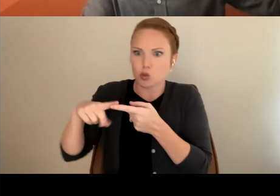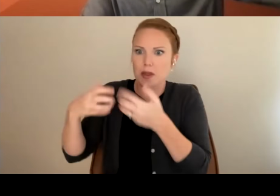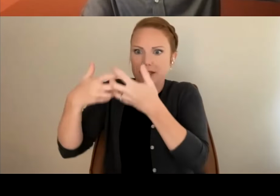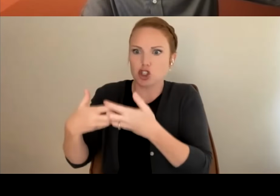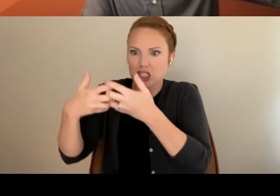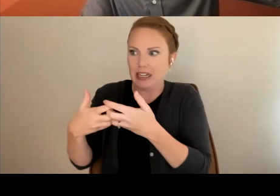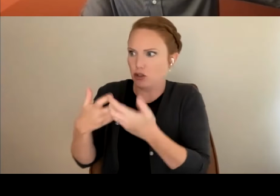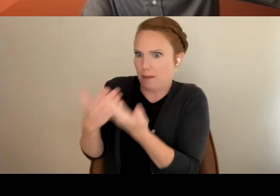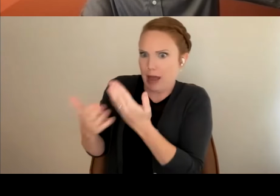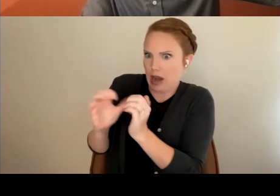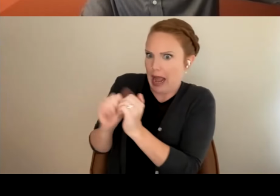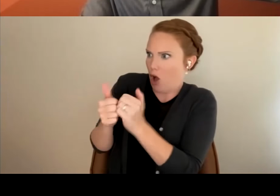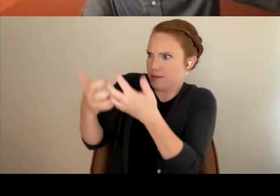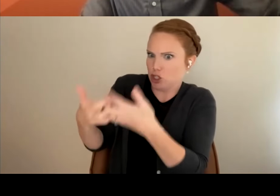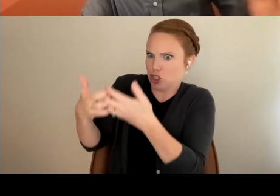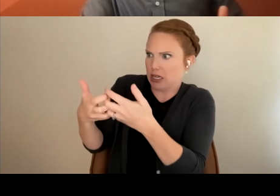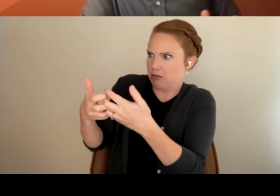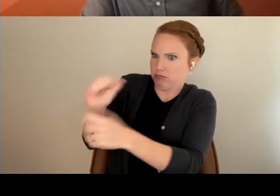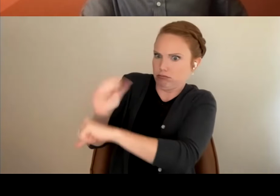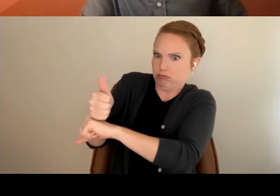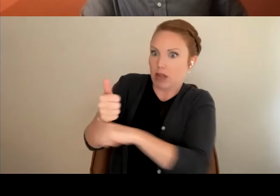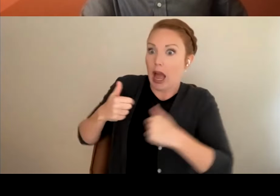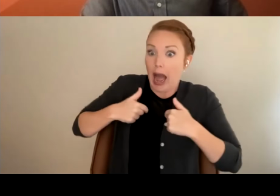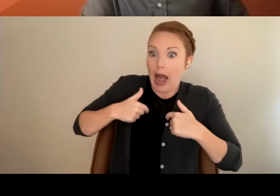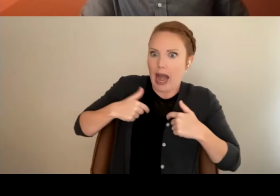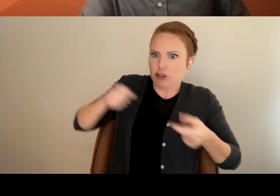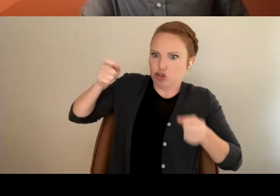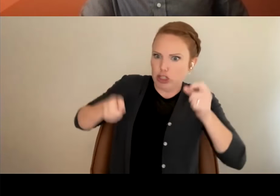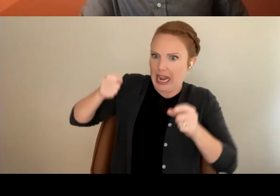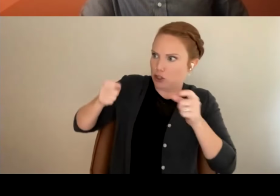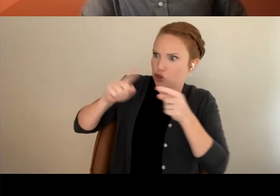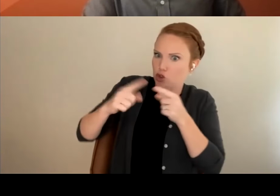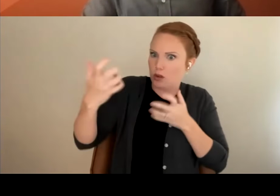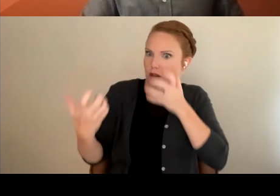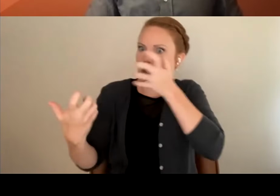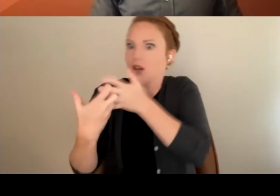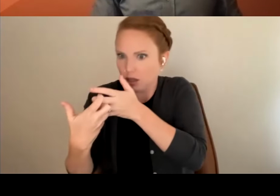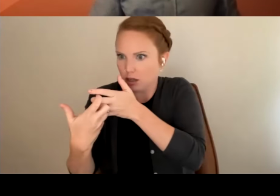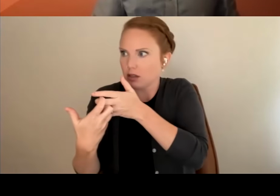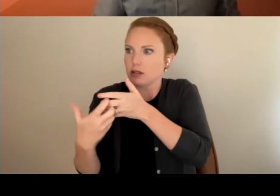You need to learn how to do your work with these things that have been designed poorly.